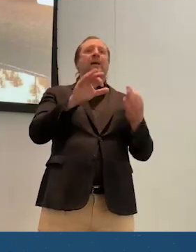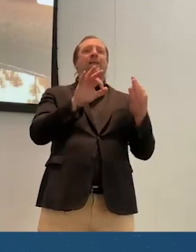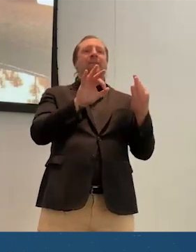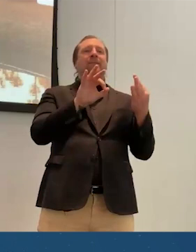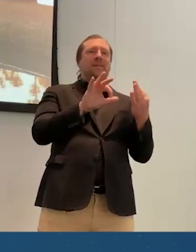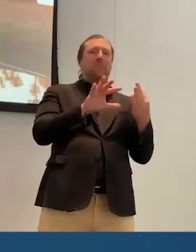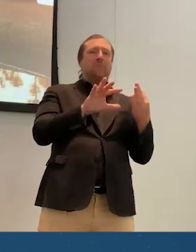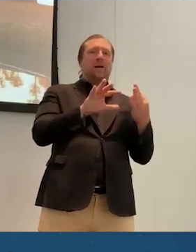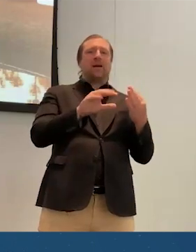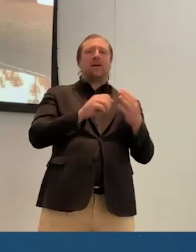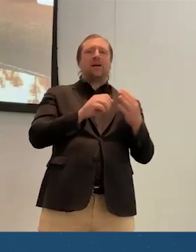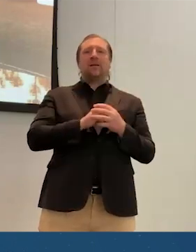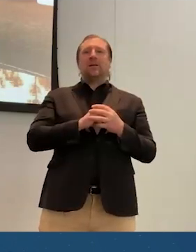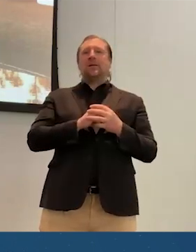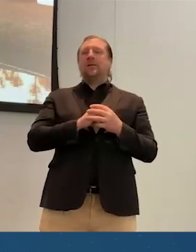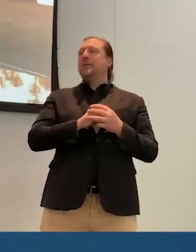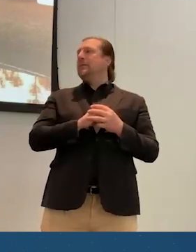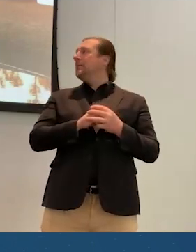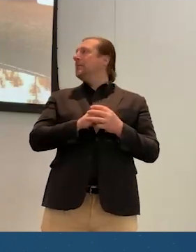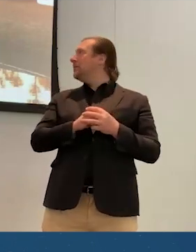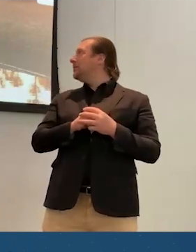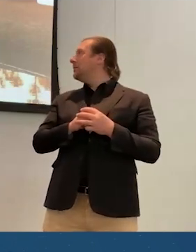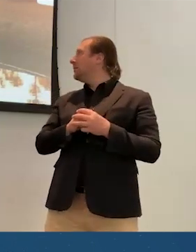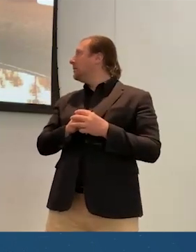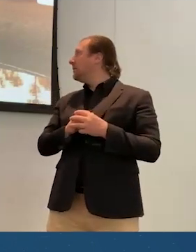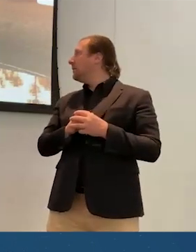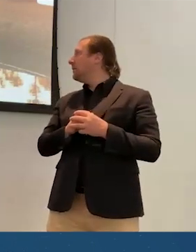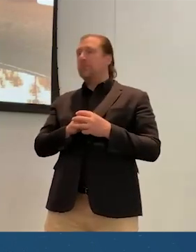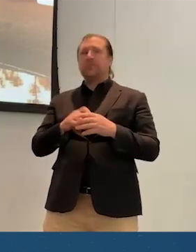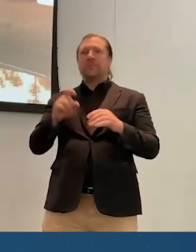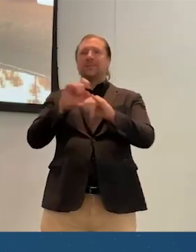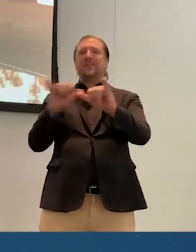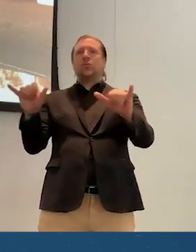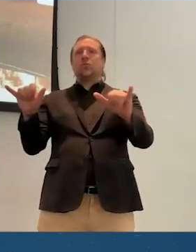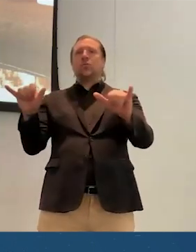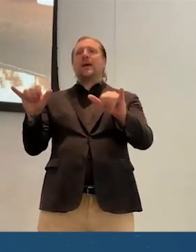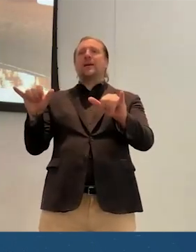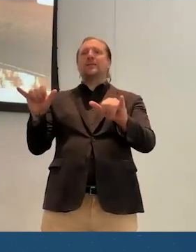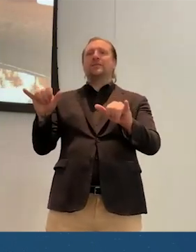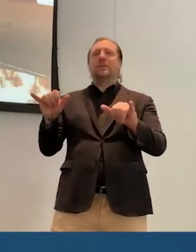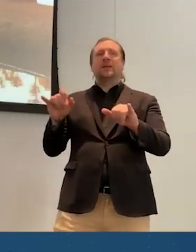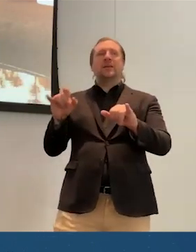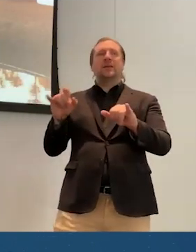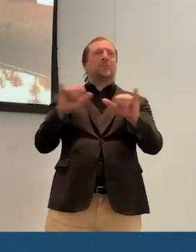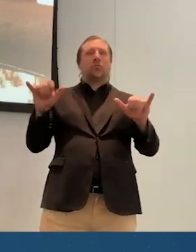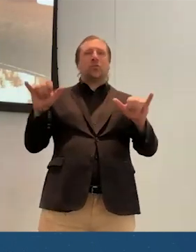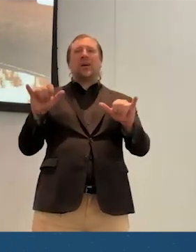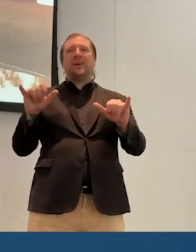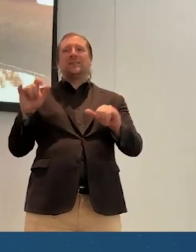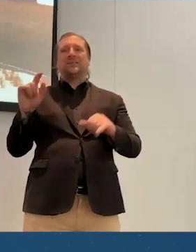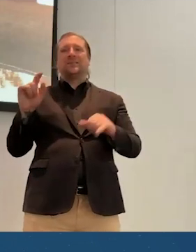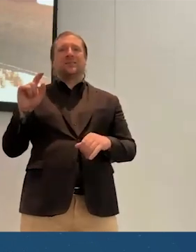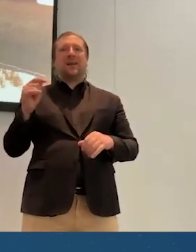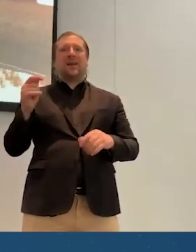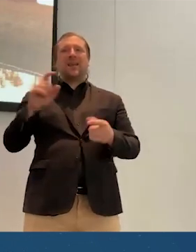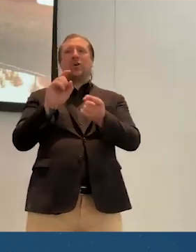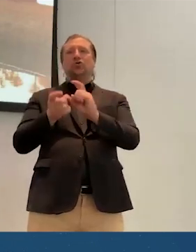was also synchronized to visual cues. And adjustable walking speeds also